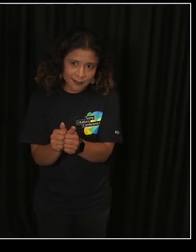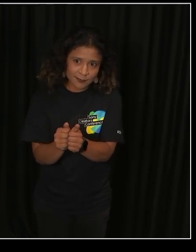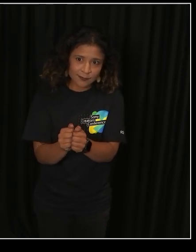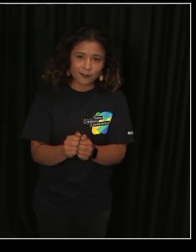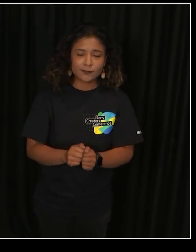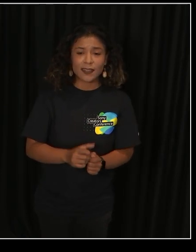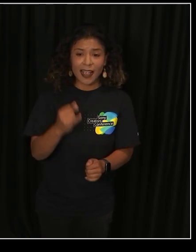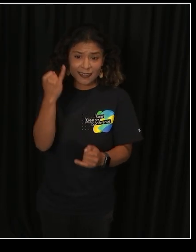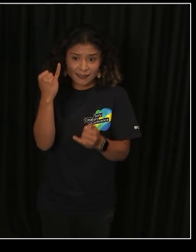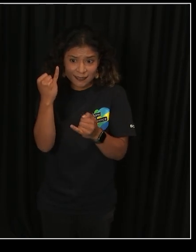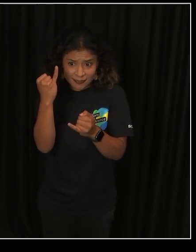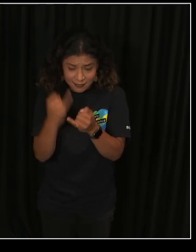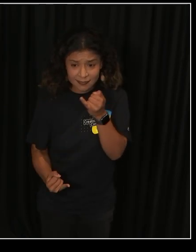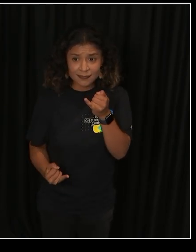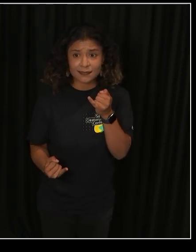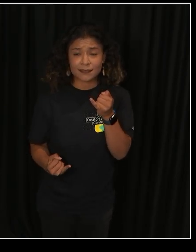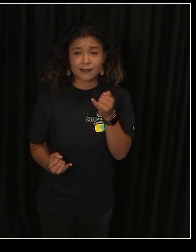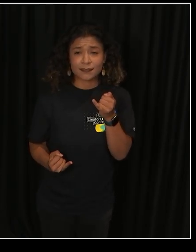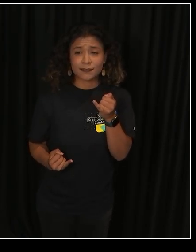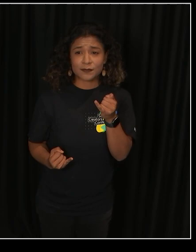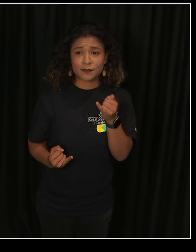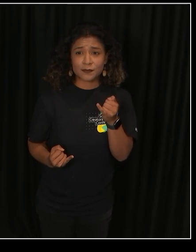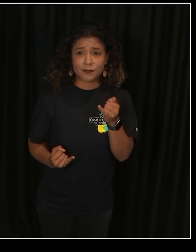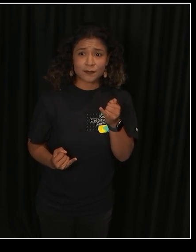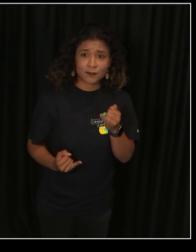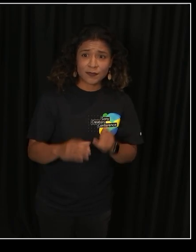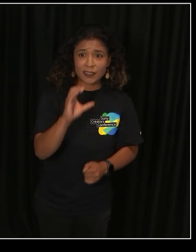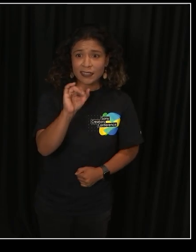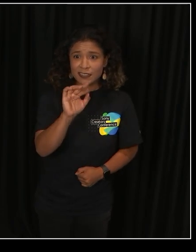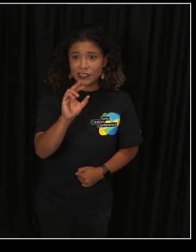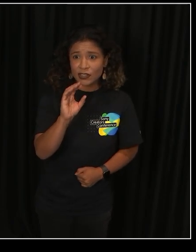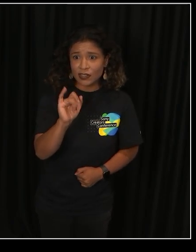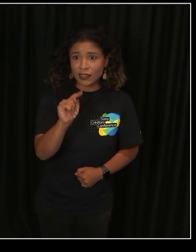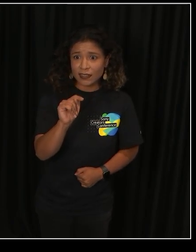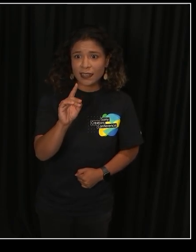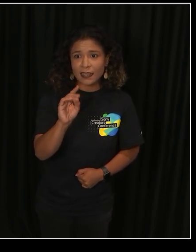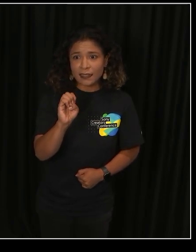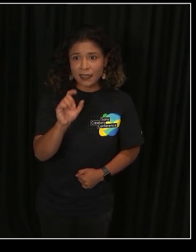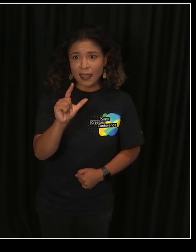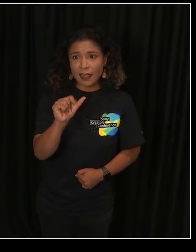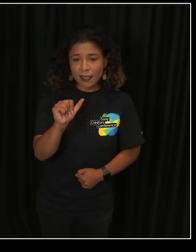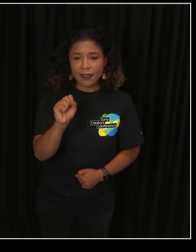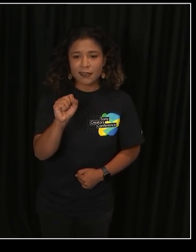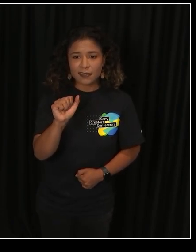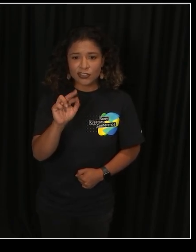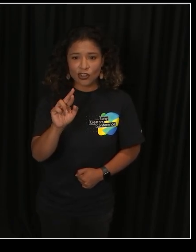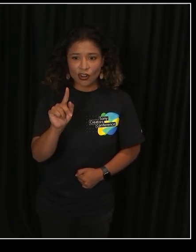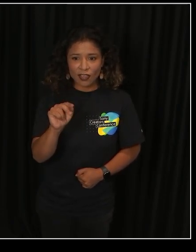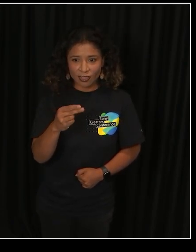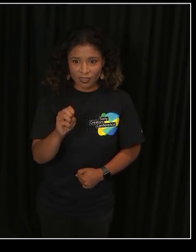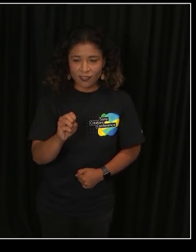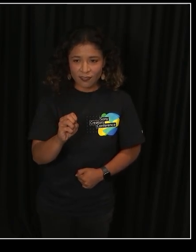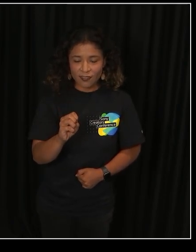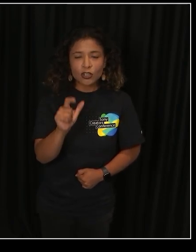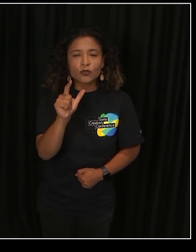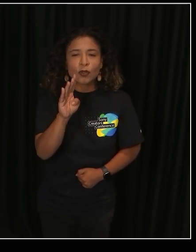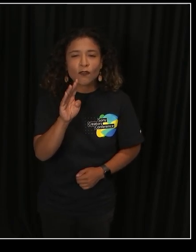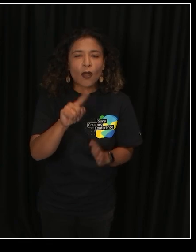and then the grand finale was on Circuit de la Sarthe, which is where the 24 hours of Le Mans is held,